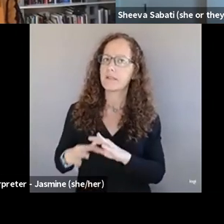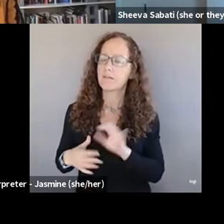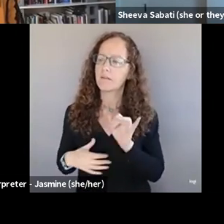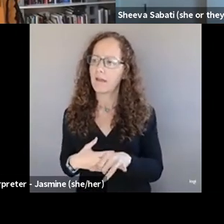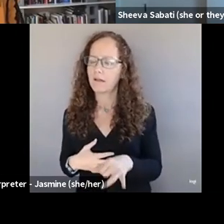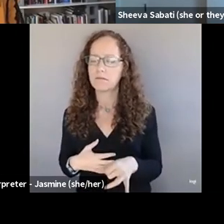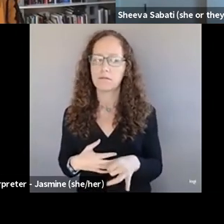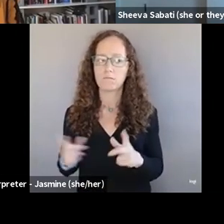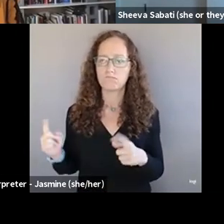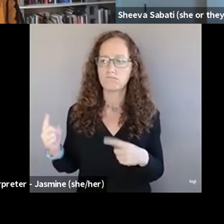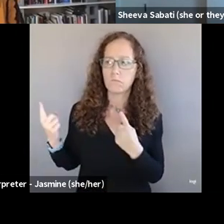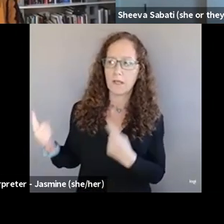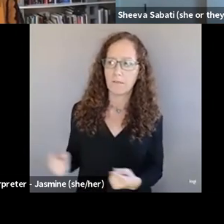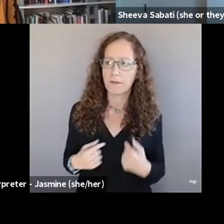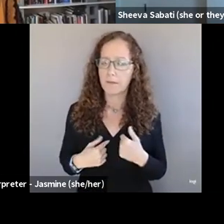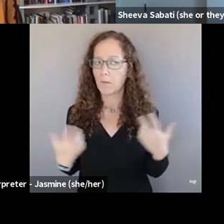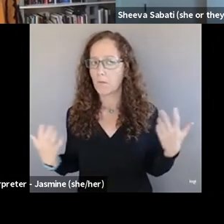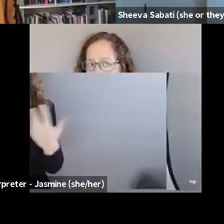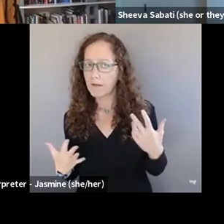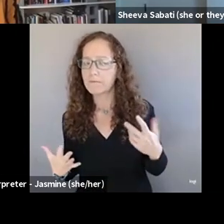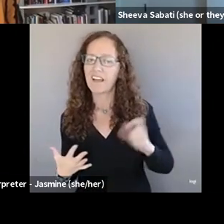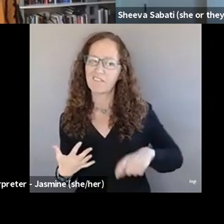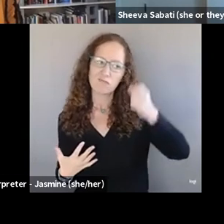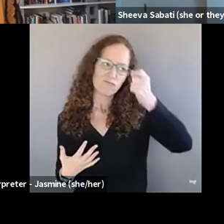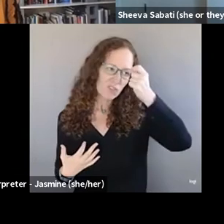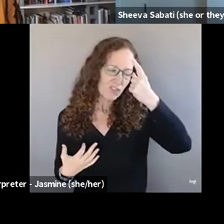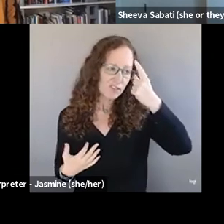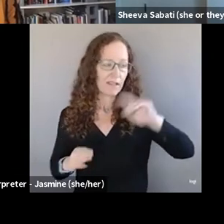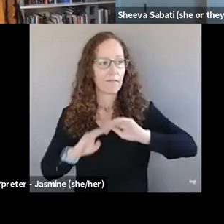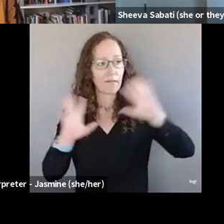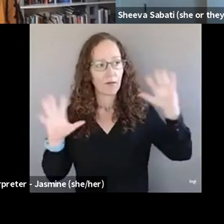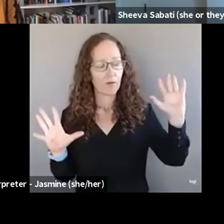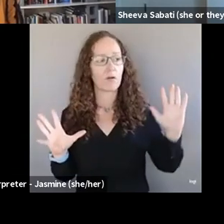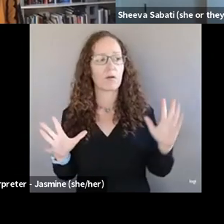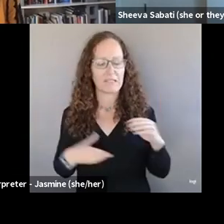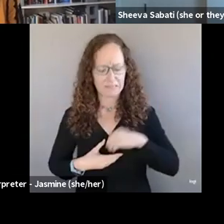to me, what is going on inside of me, you know, from childhood